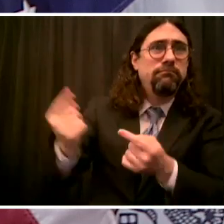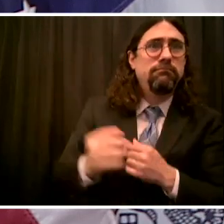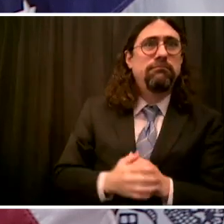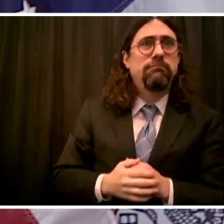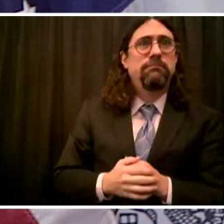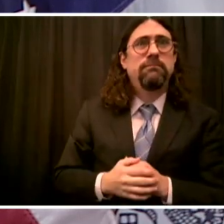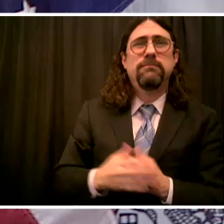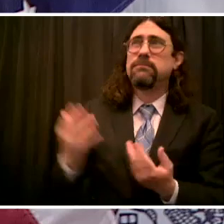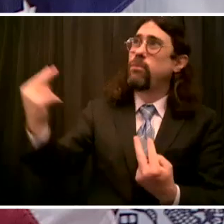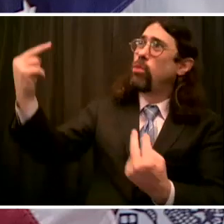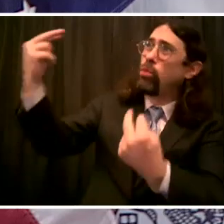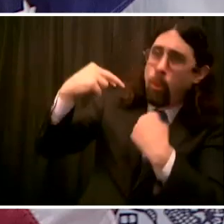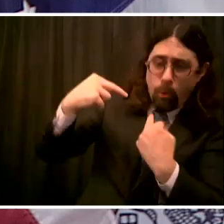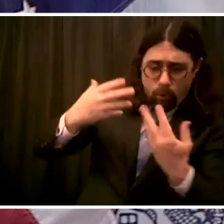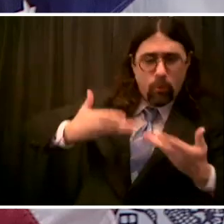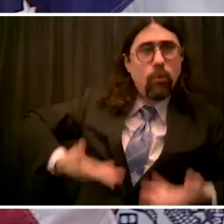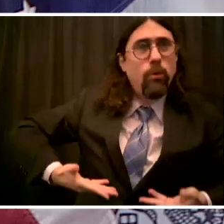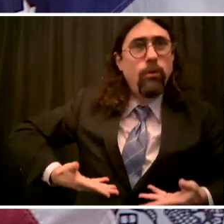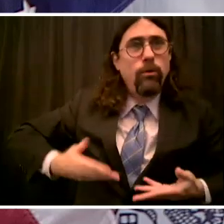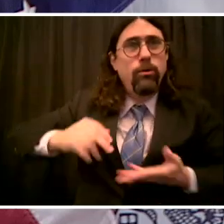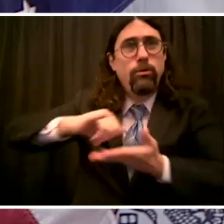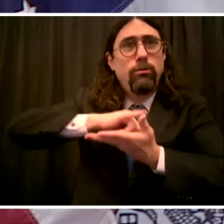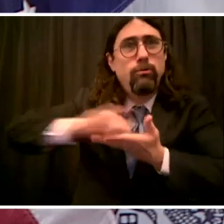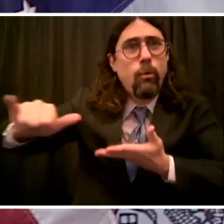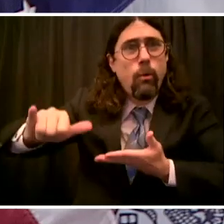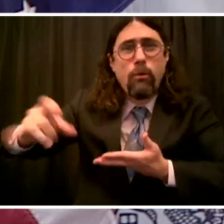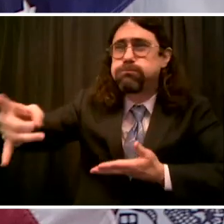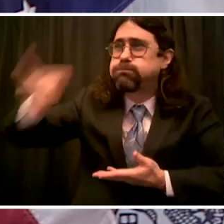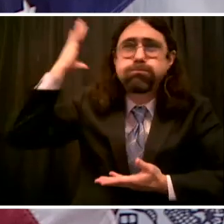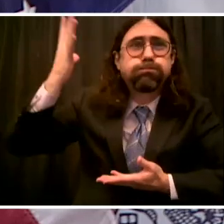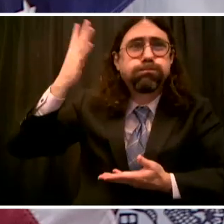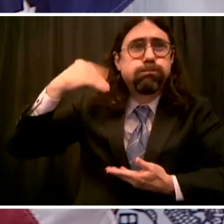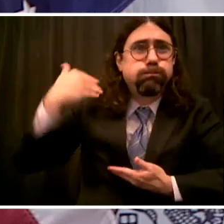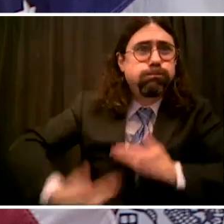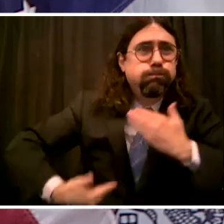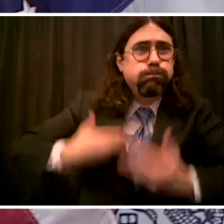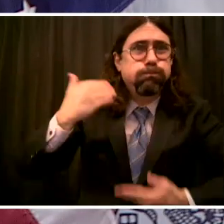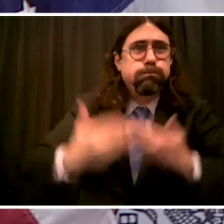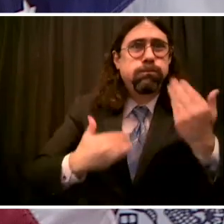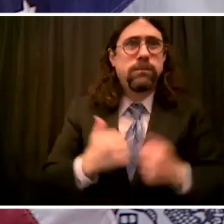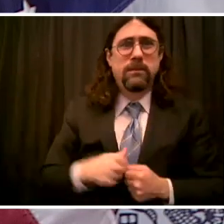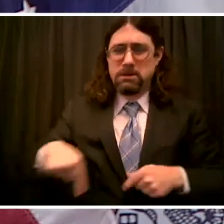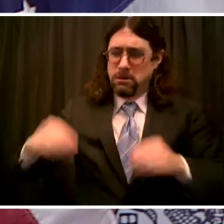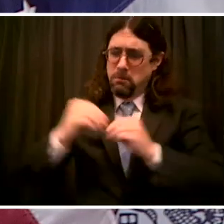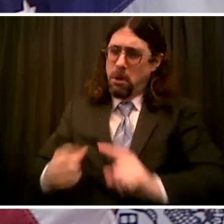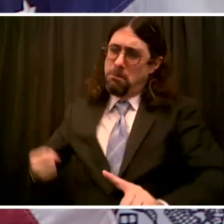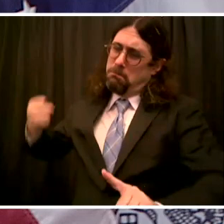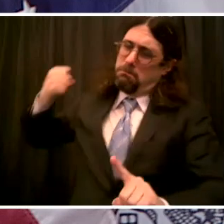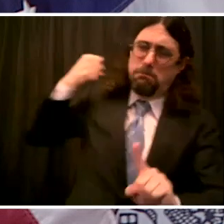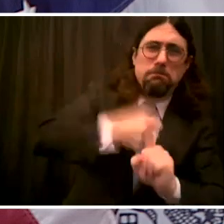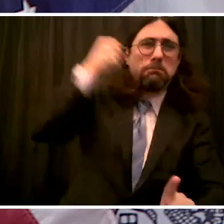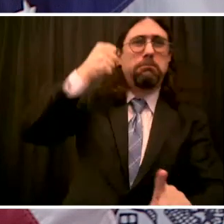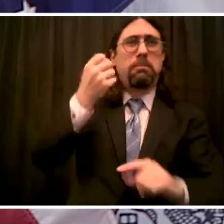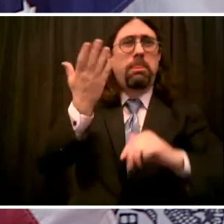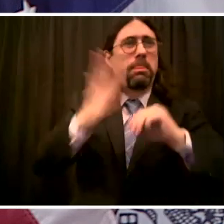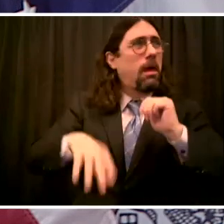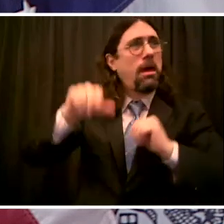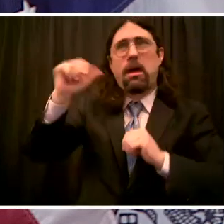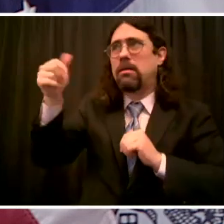NEW YORK CITY IS GOING THROUGH. UNDERSTAND THE FIGHT THAT'S HAPPENING HERE. COME TO THE AID